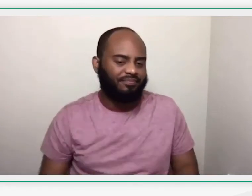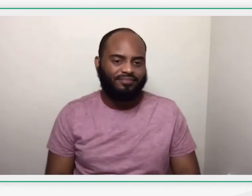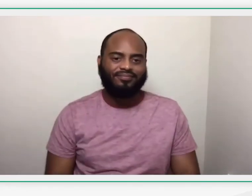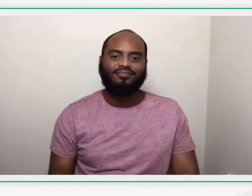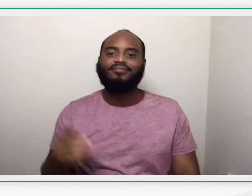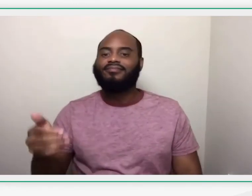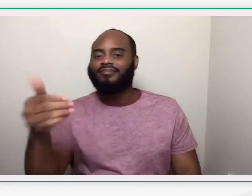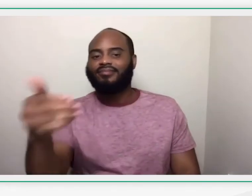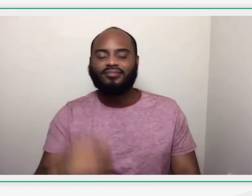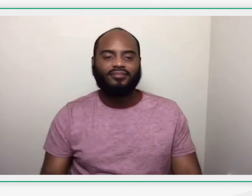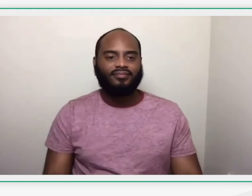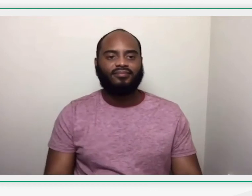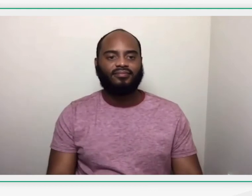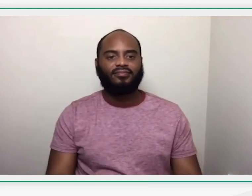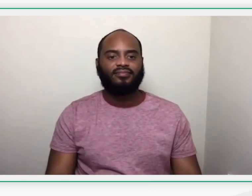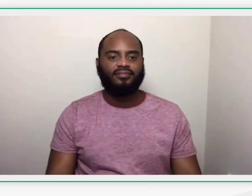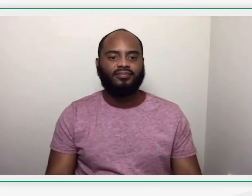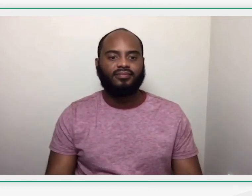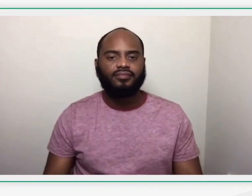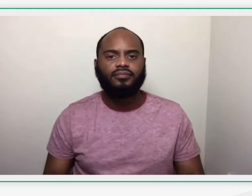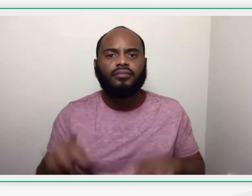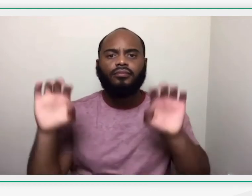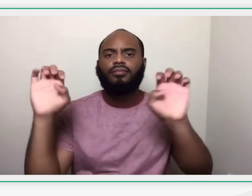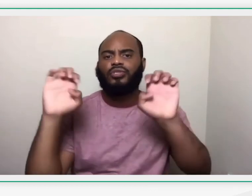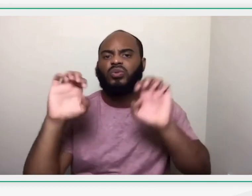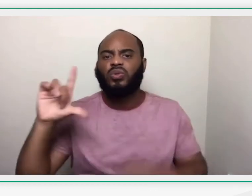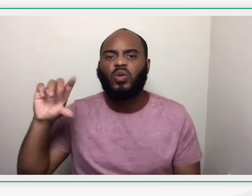And then, now, I want to talk about emergency loans on the next slide.